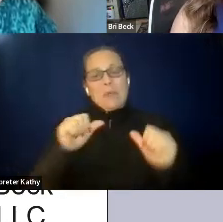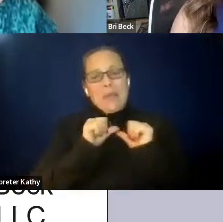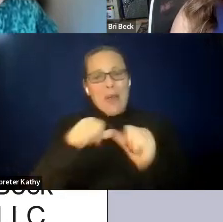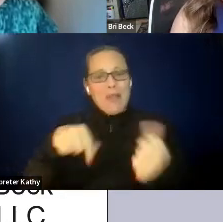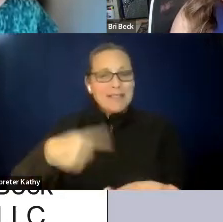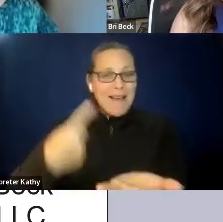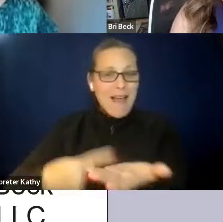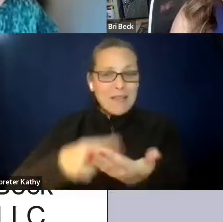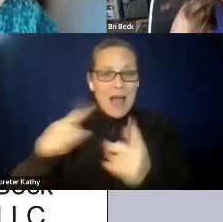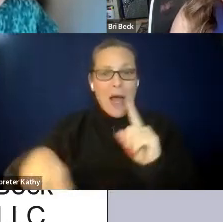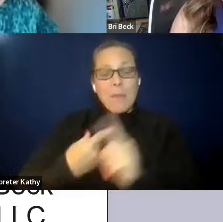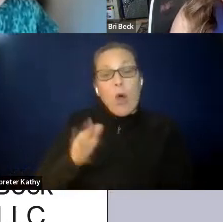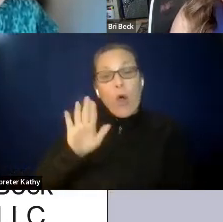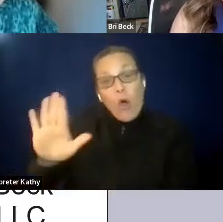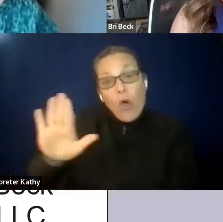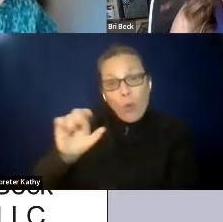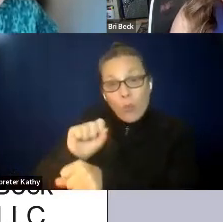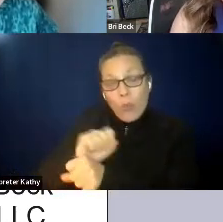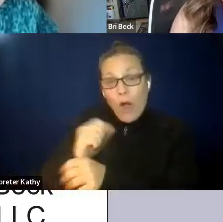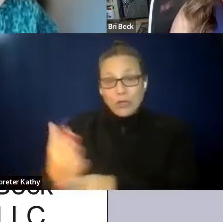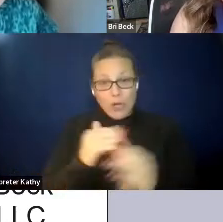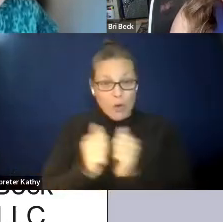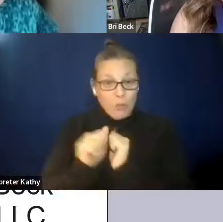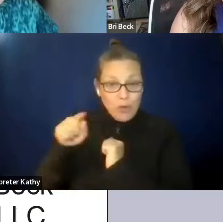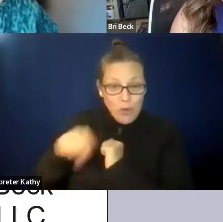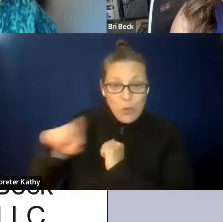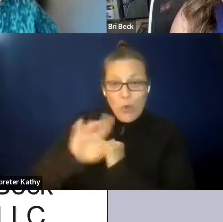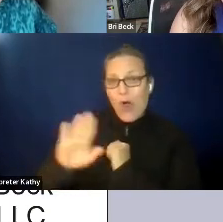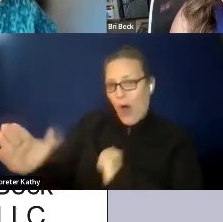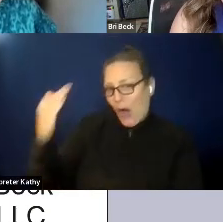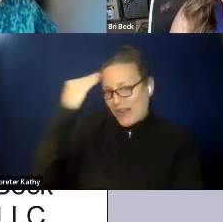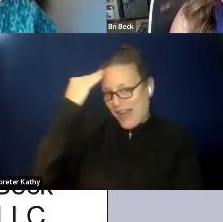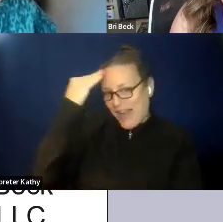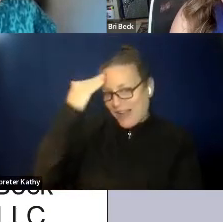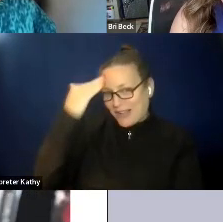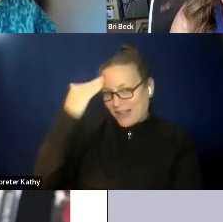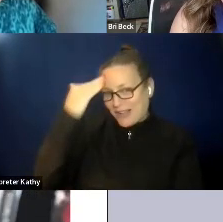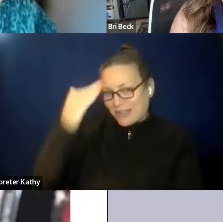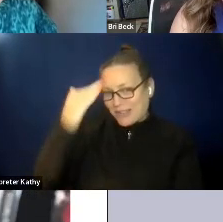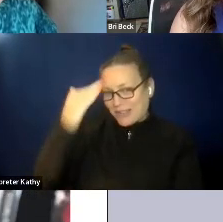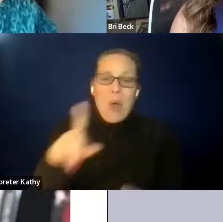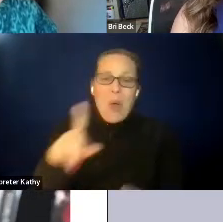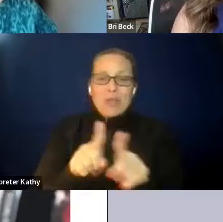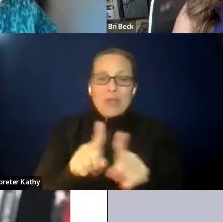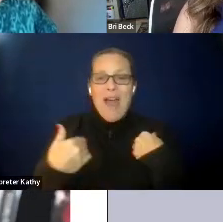member of Chicago's disability arts, culture and advocacy communities. She will talk about her work and sharing